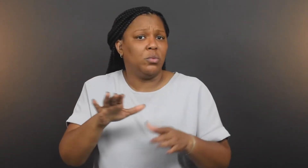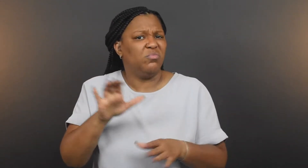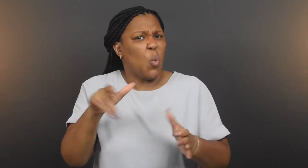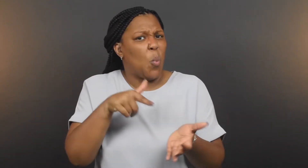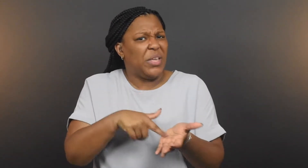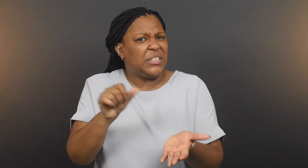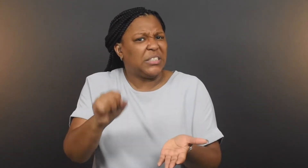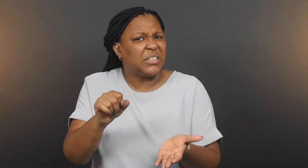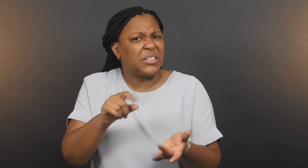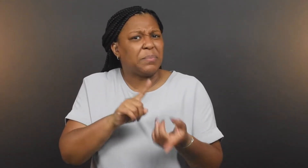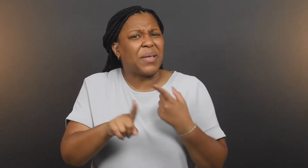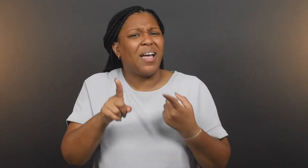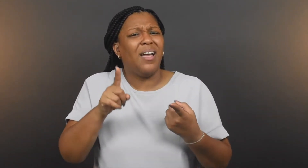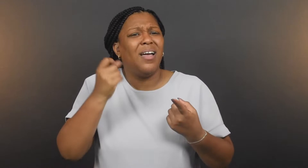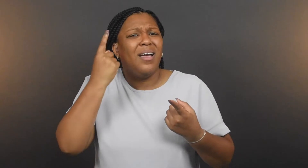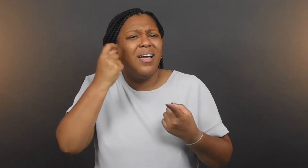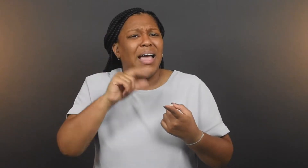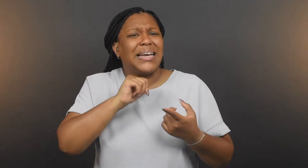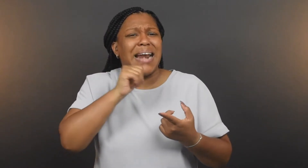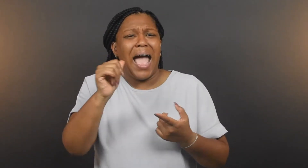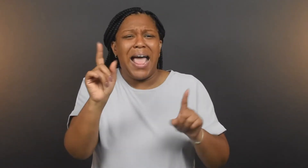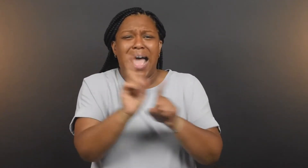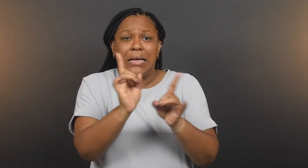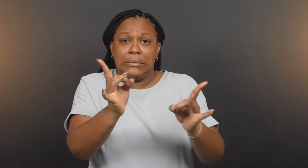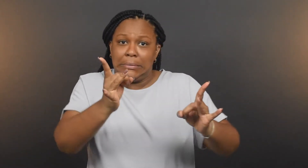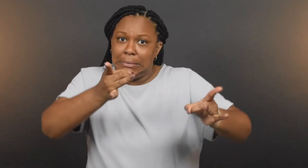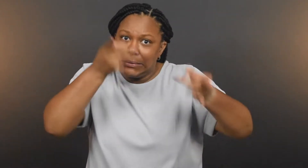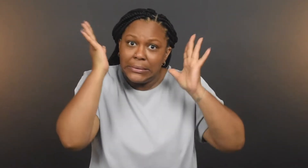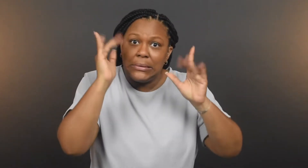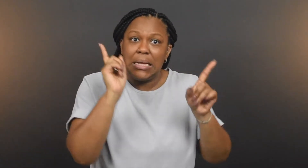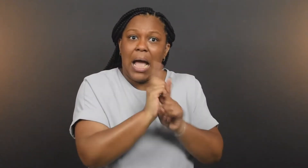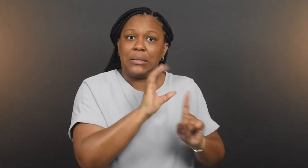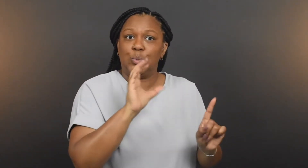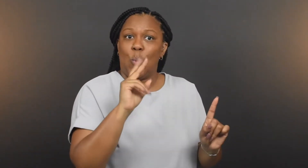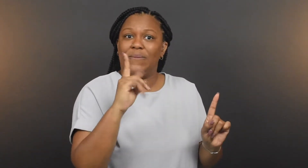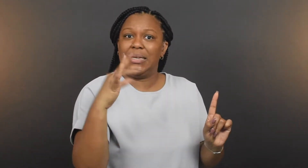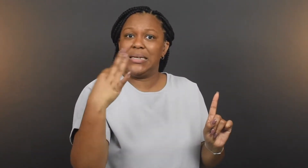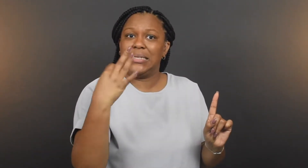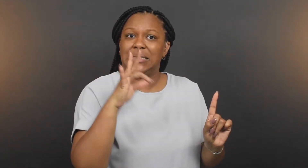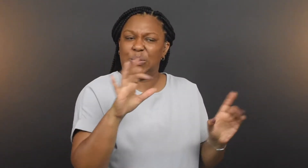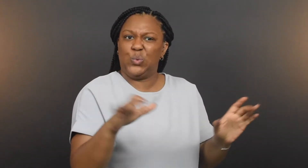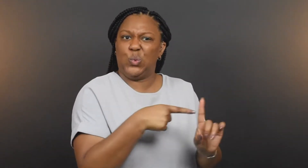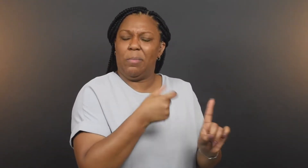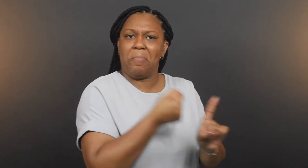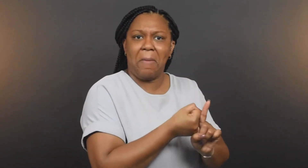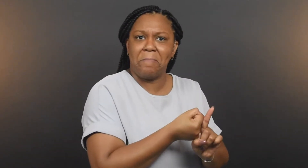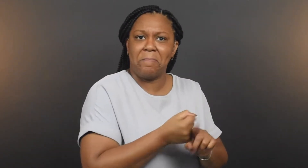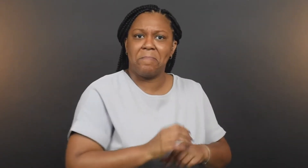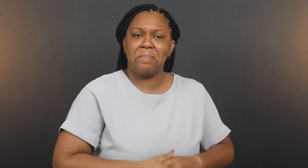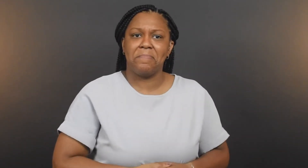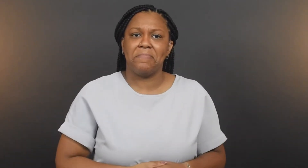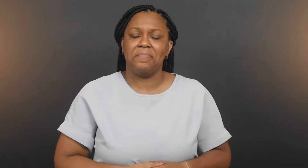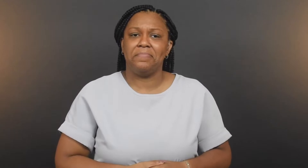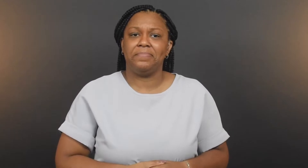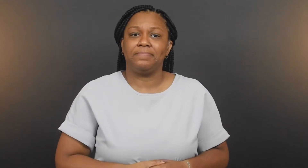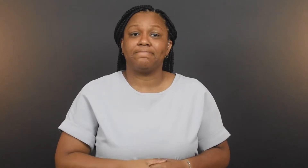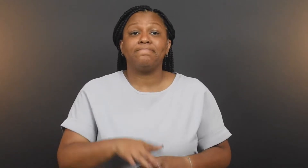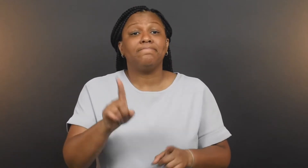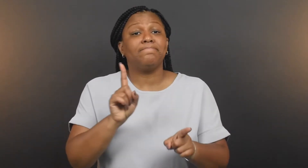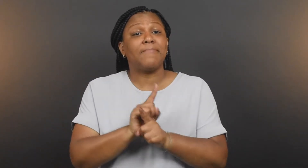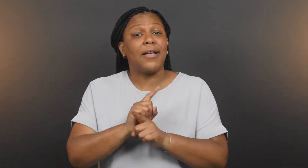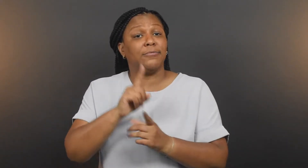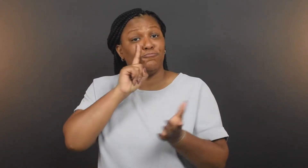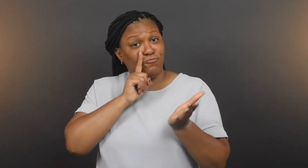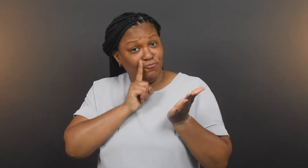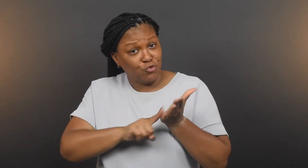that do this are not nearly as contagious as the one that causes COVID-19,” Deblina says.